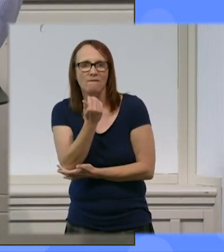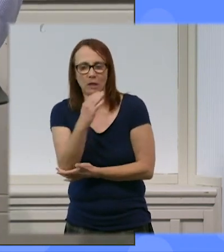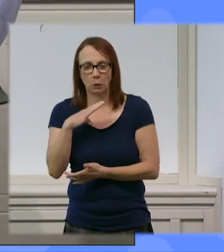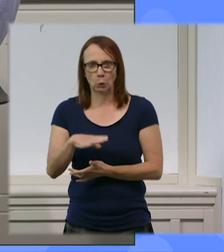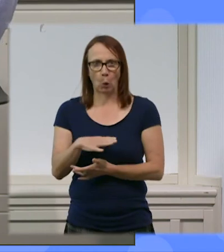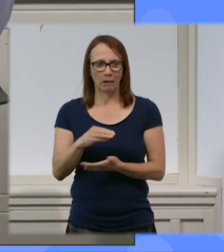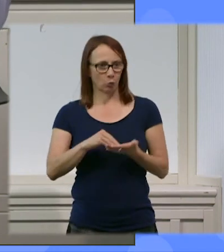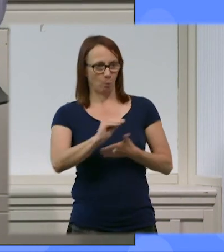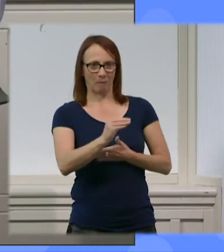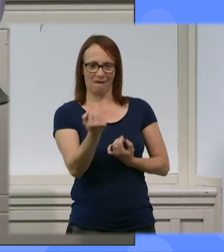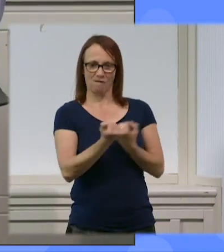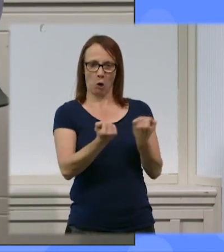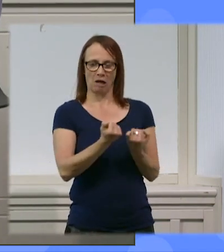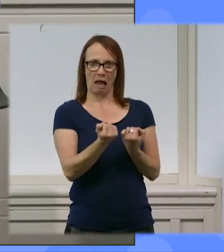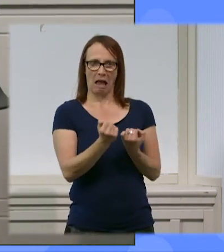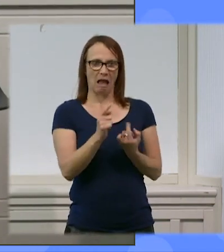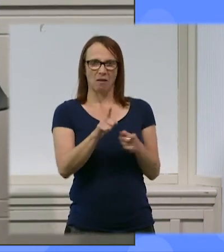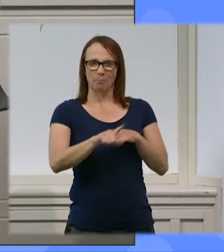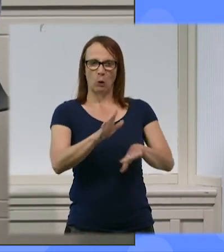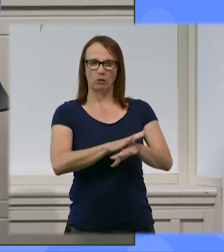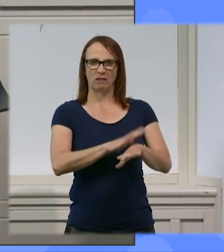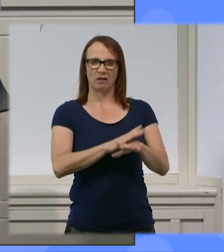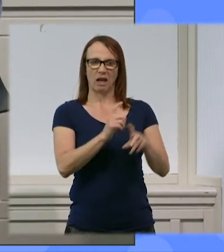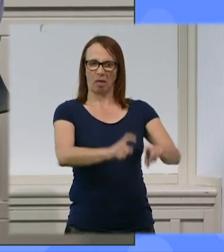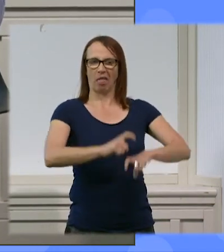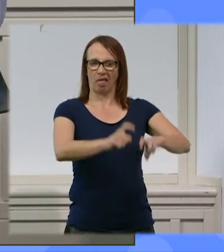upfront and then sit in their garage or on the street for many hours a day